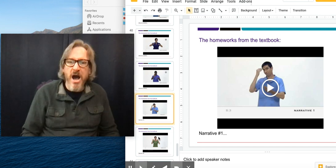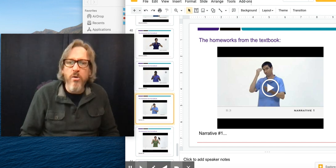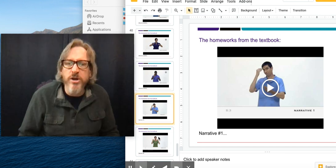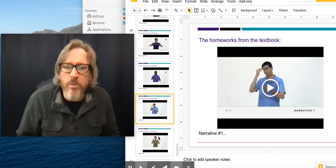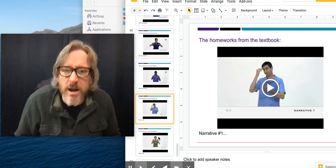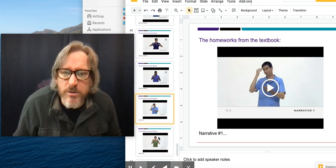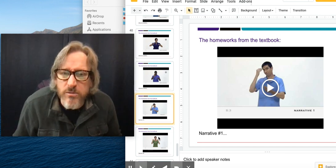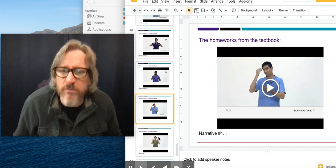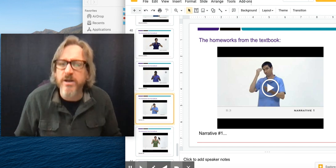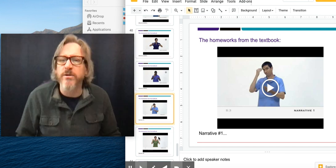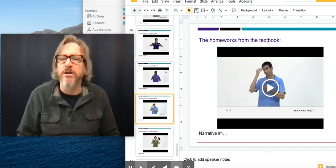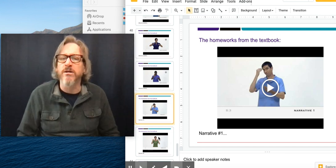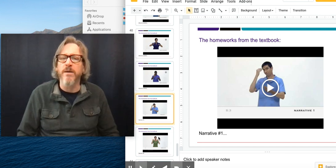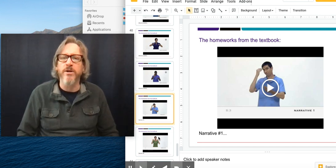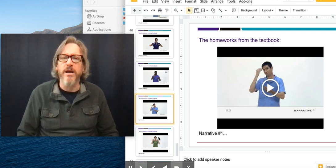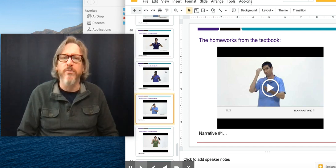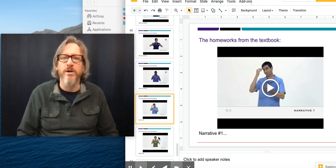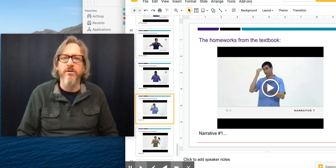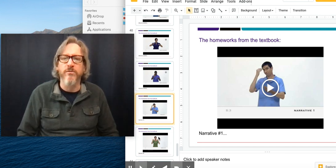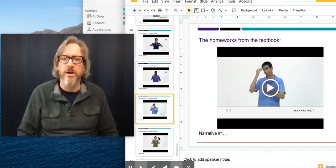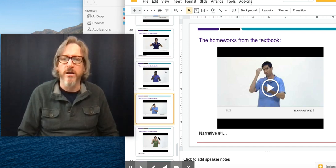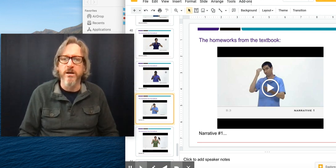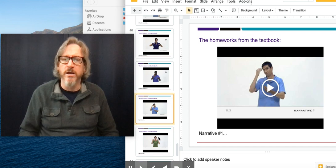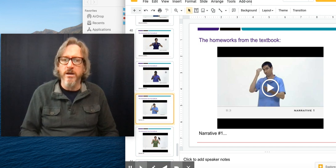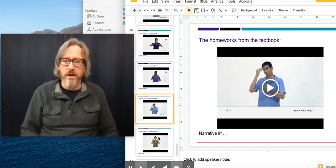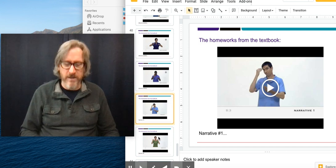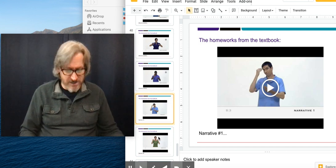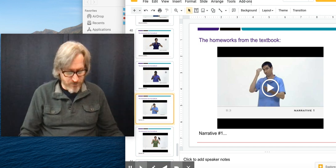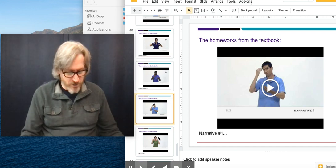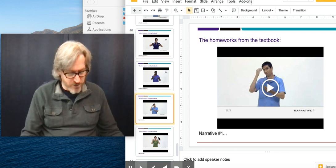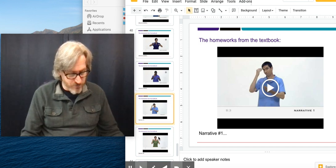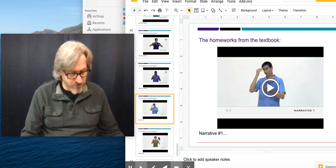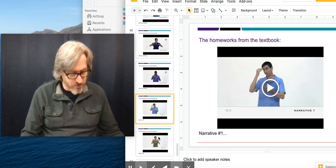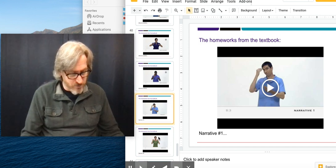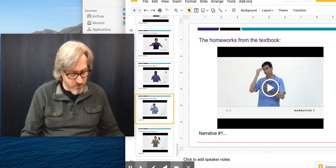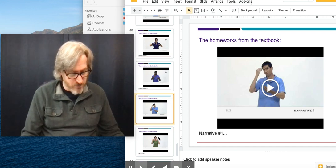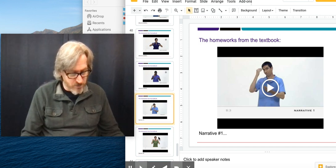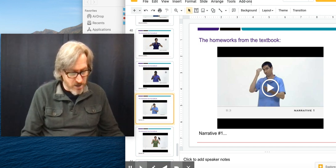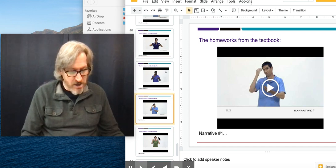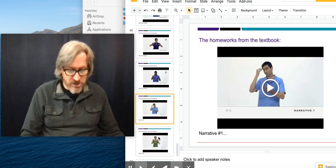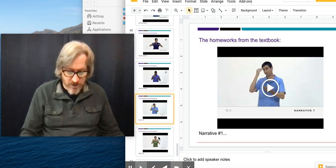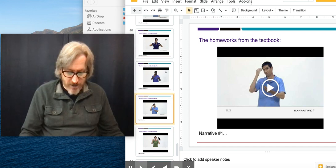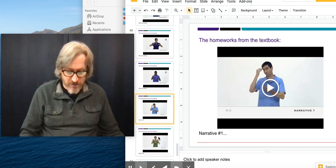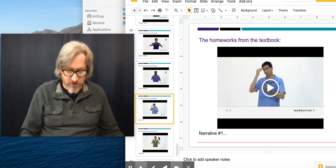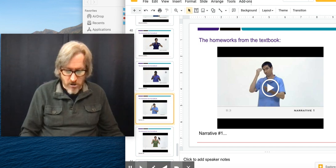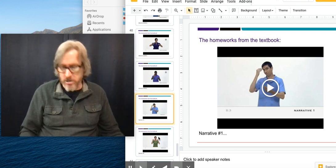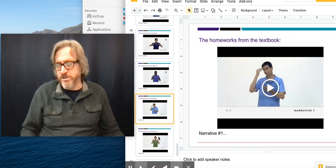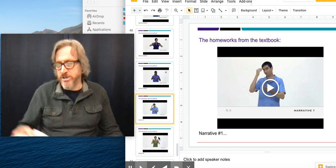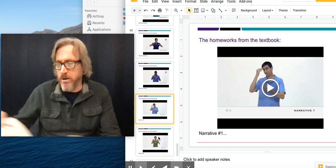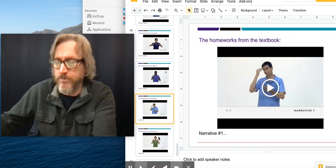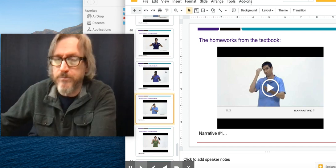oh you know what I put the wrong video in here I put 8.3 and that's 8.2 so anyway there are some